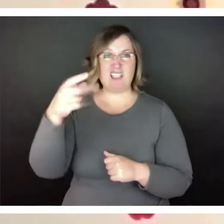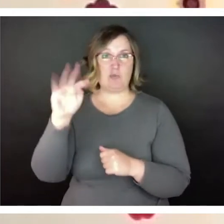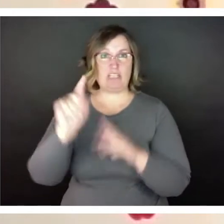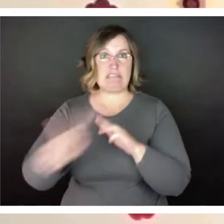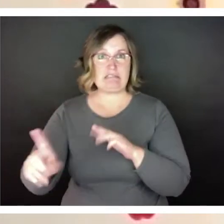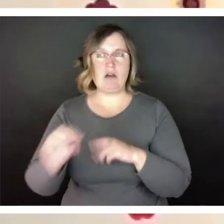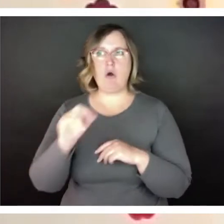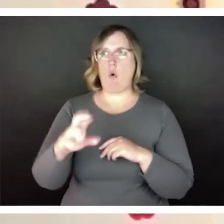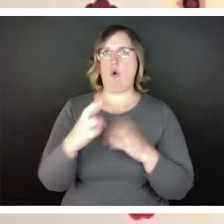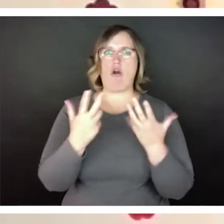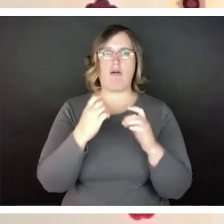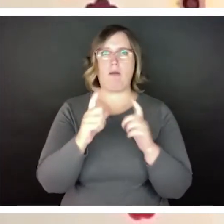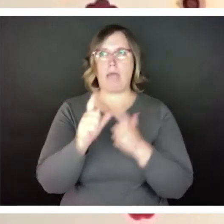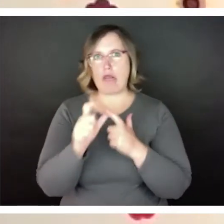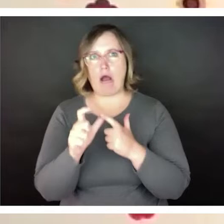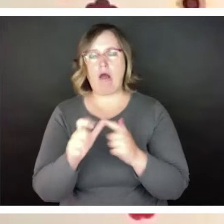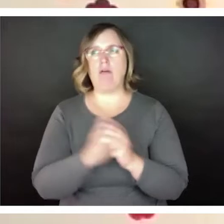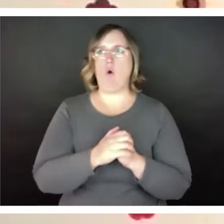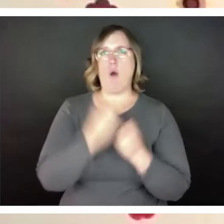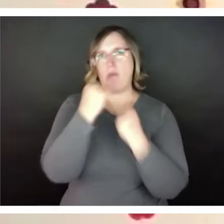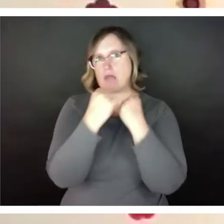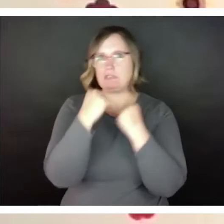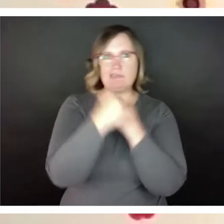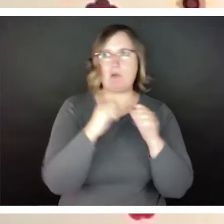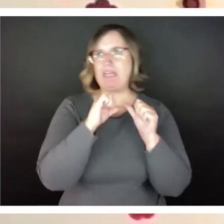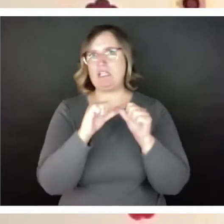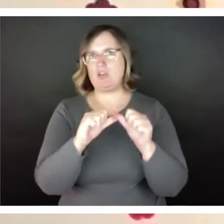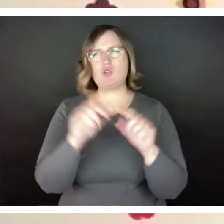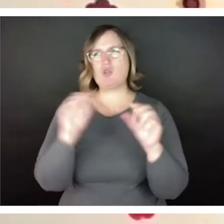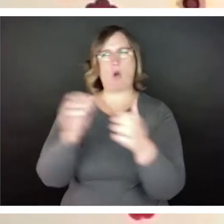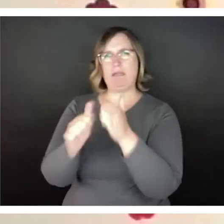where we keep fighting. There is no competition with a winner at the end.